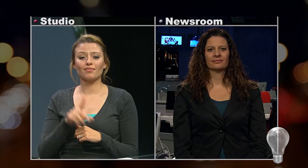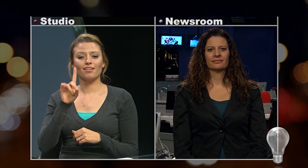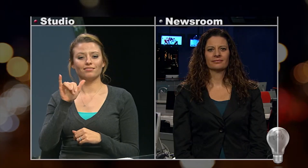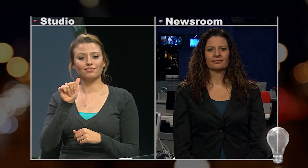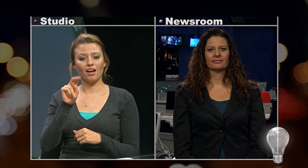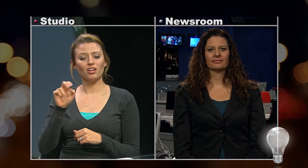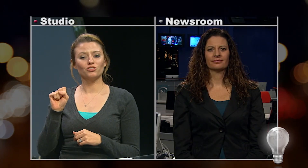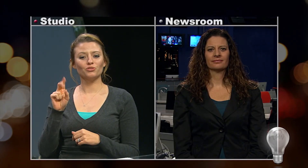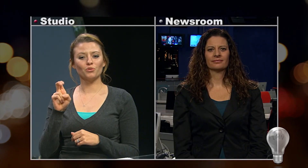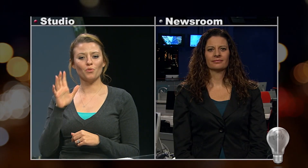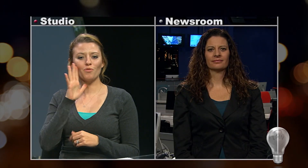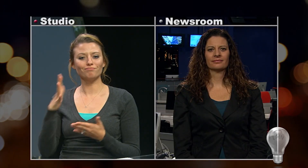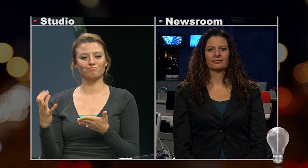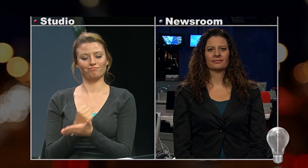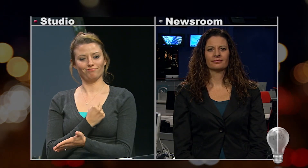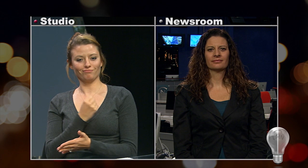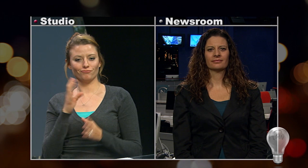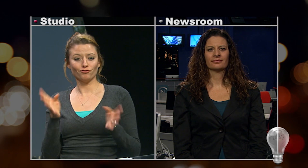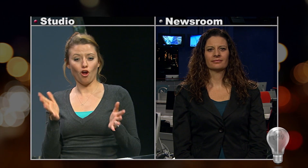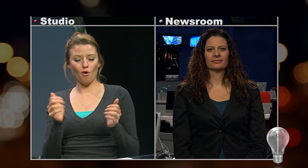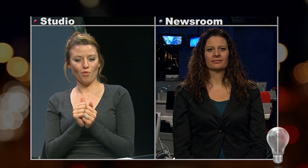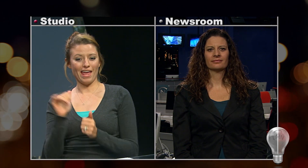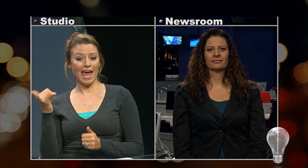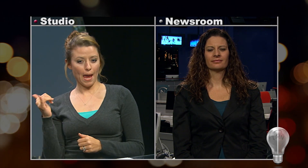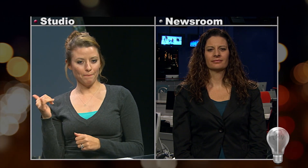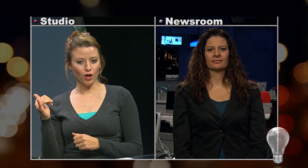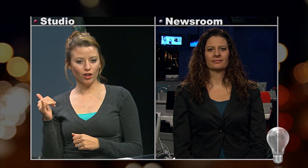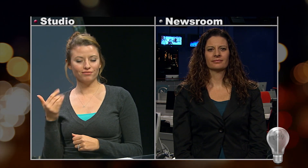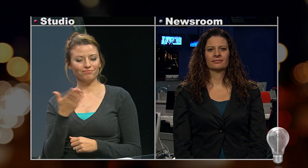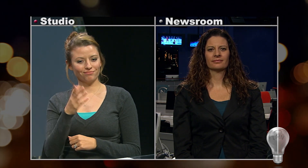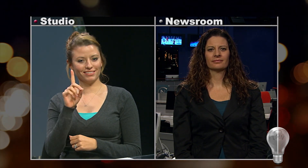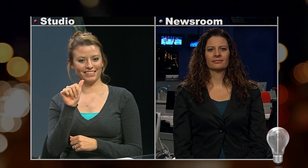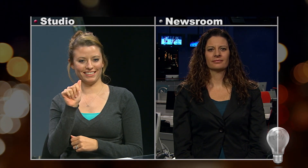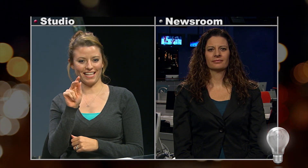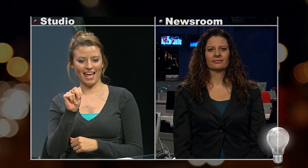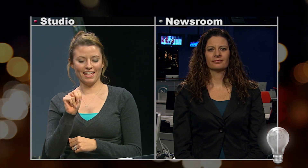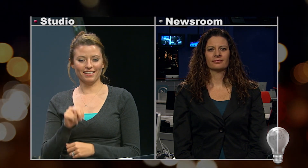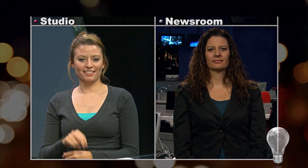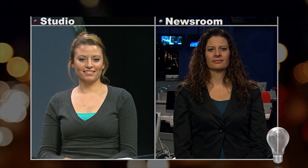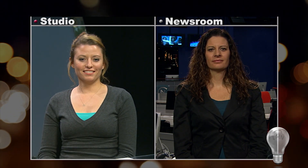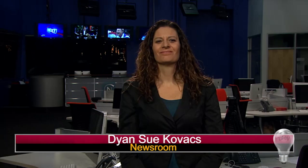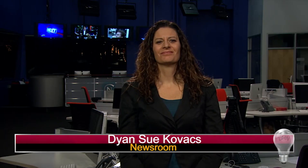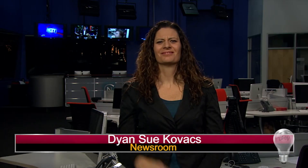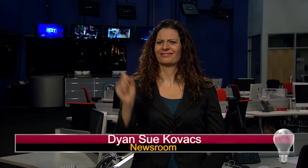DYAN SUE KOVACS , GOT THE CHANCE TO SPEAK WITH AMBER ZION THIS WEEK.